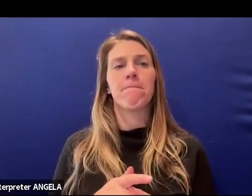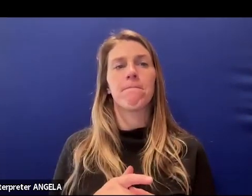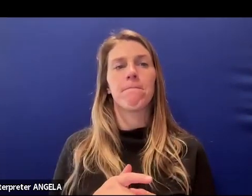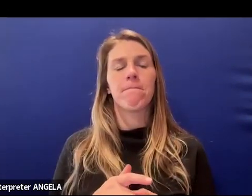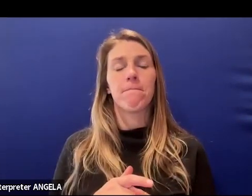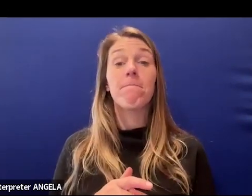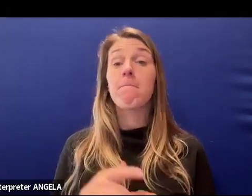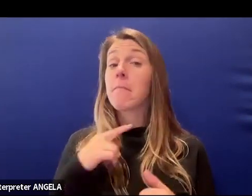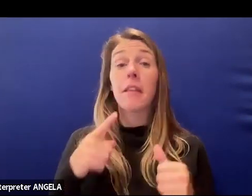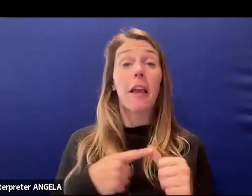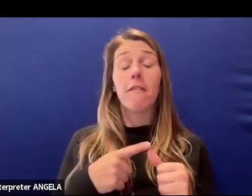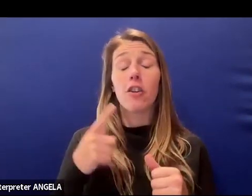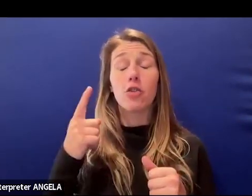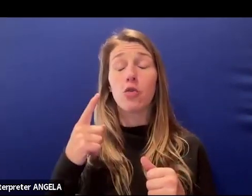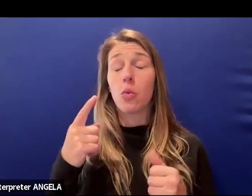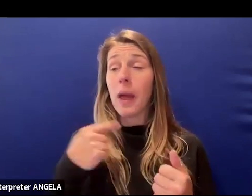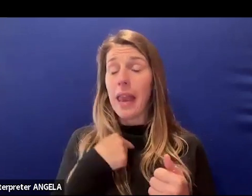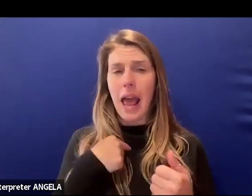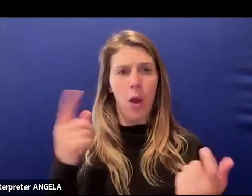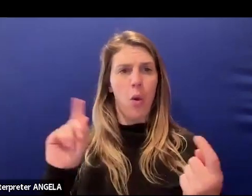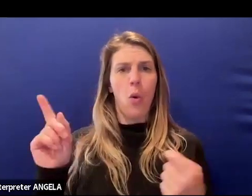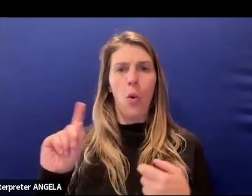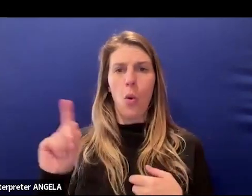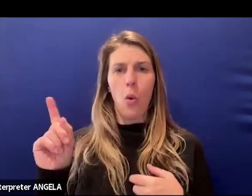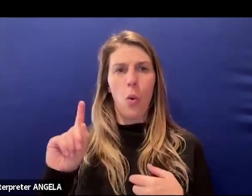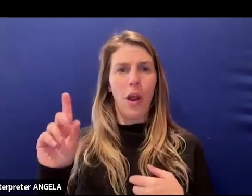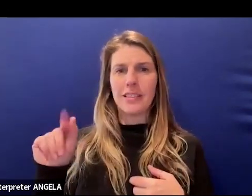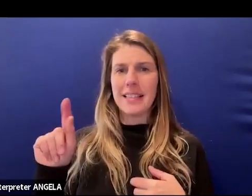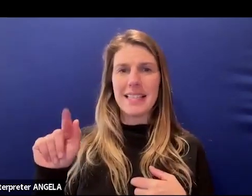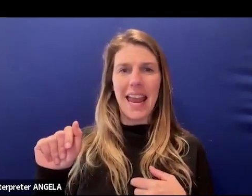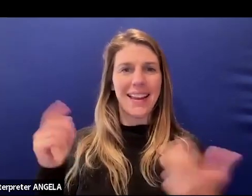and my first question when I got to this work was, "Where is the data?"